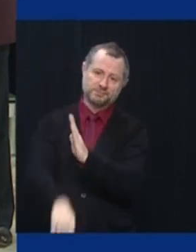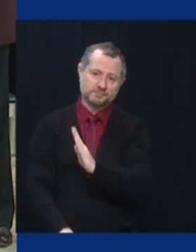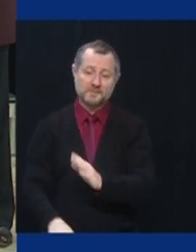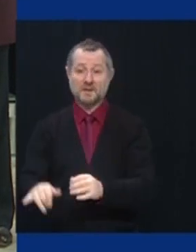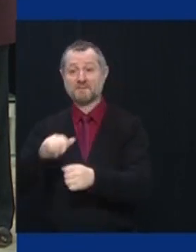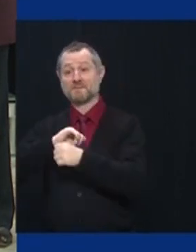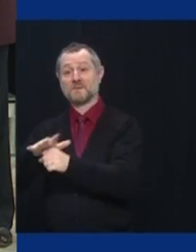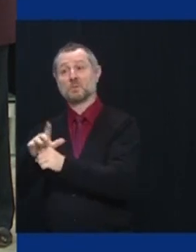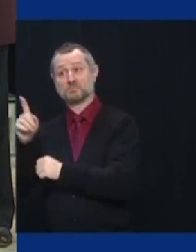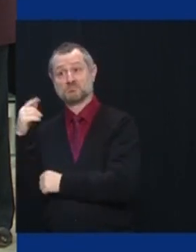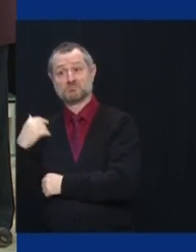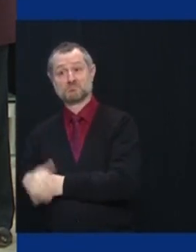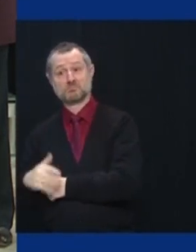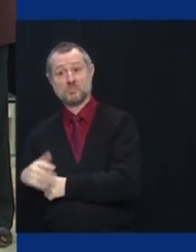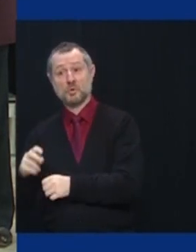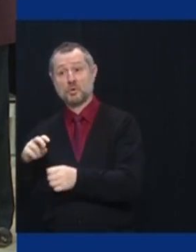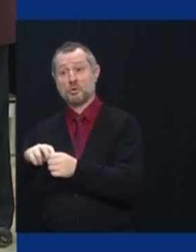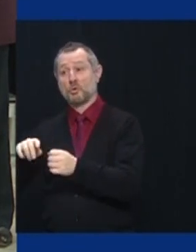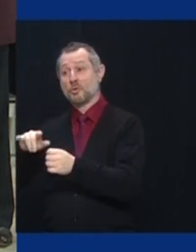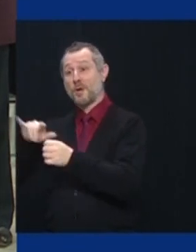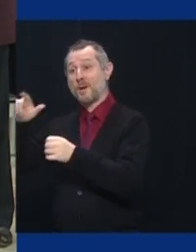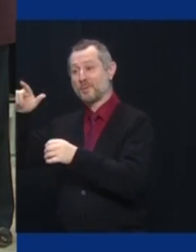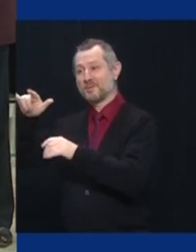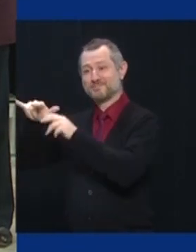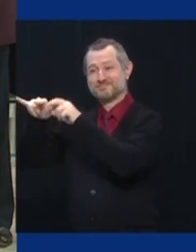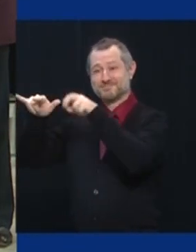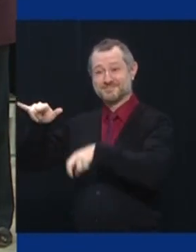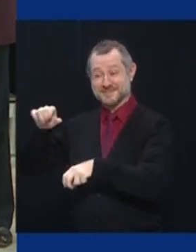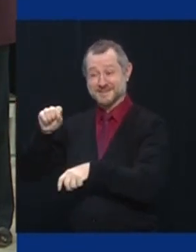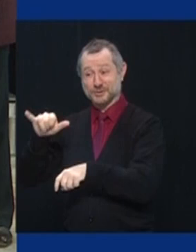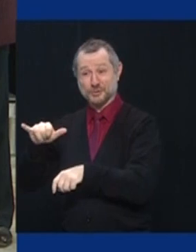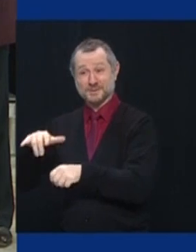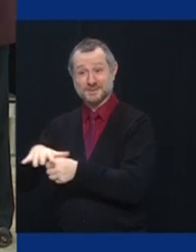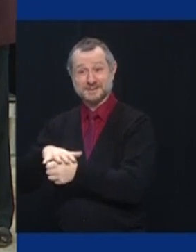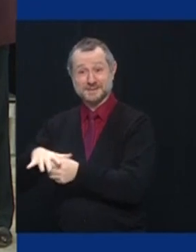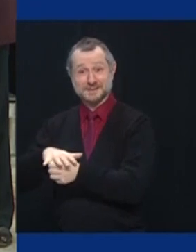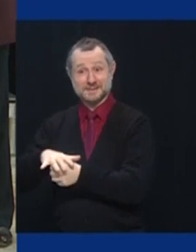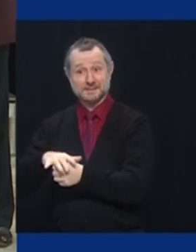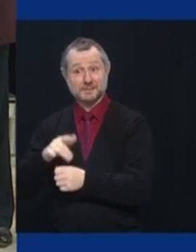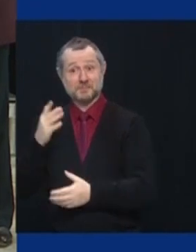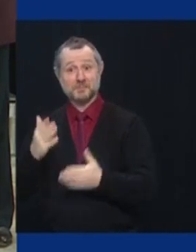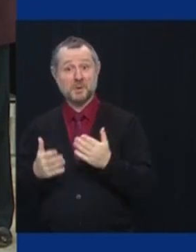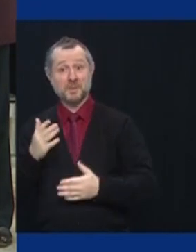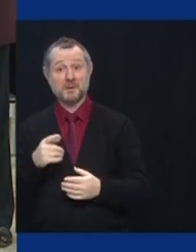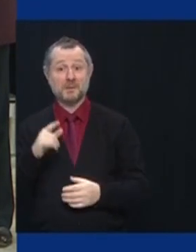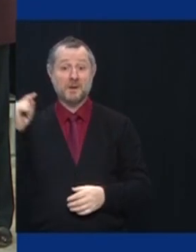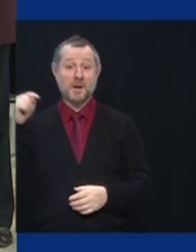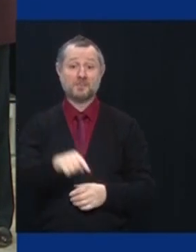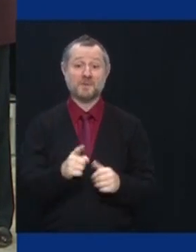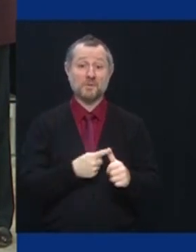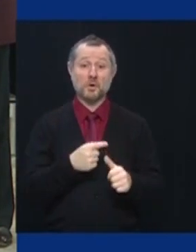WOULD HAVE BEEN RAVAGED. THAT VIRUS WOULD HAVE GOT OFF THE PLANE IN SYRACUSE.